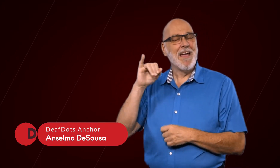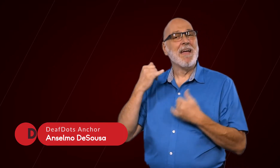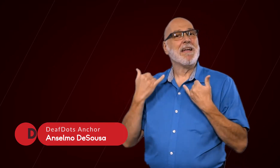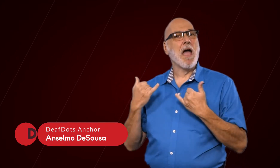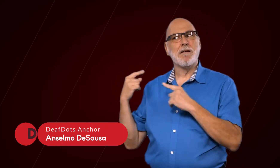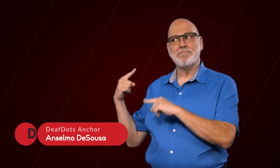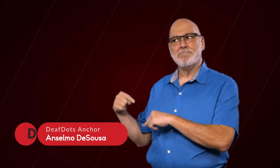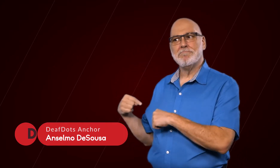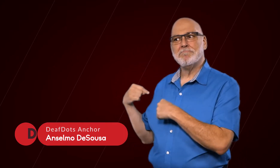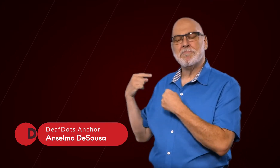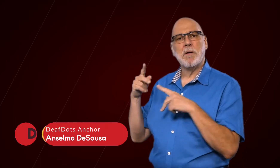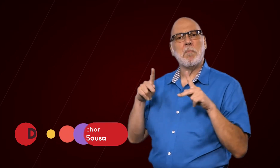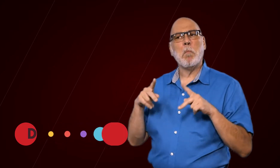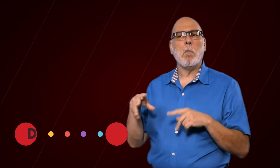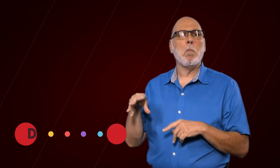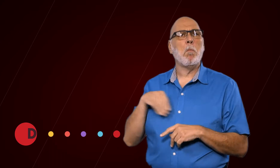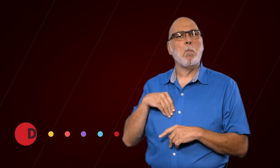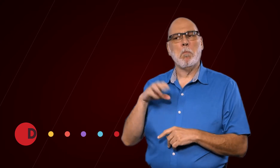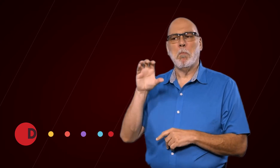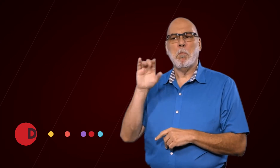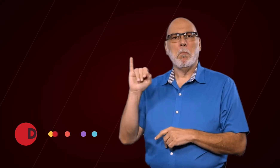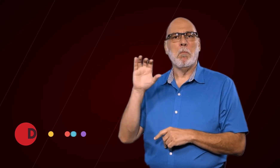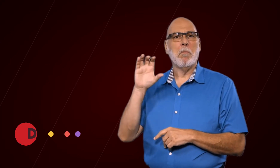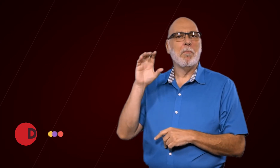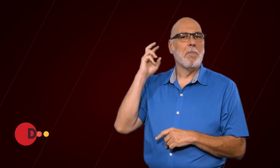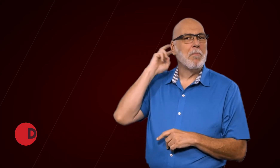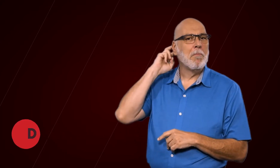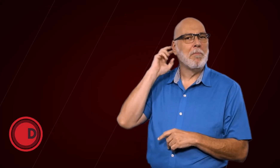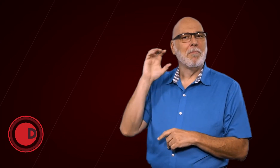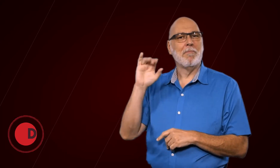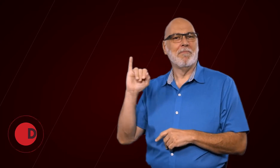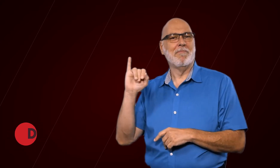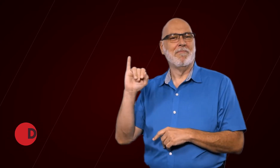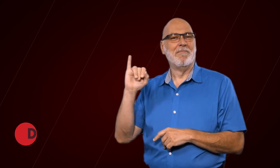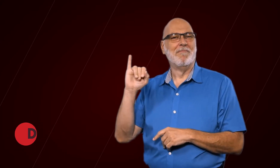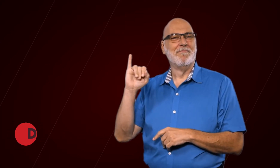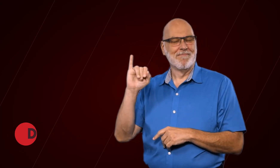People slowly come to accept CI.